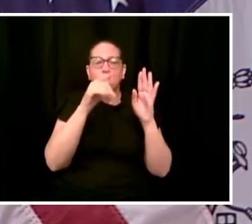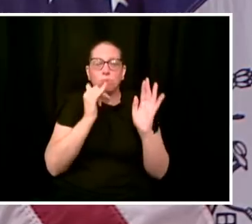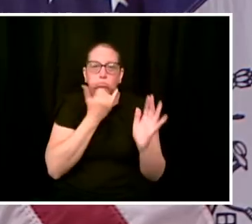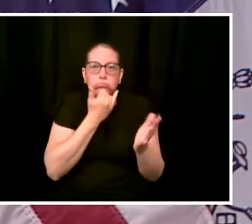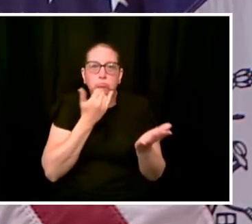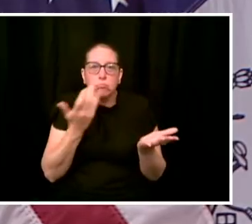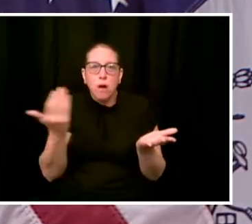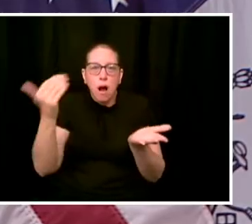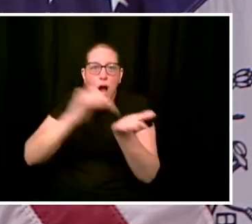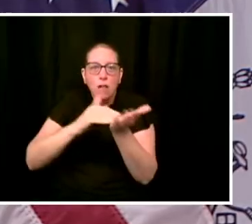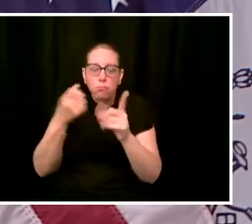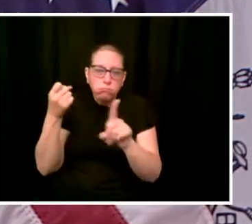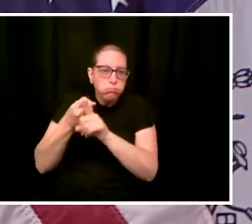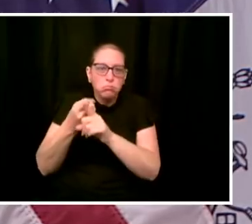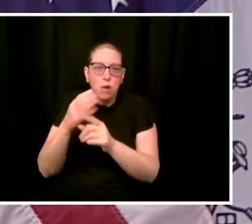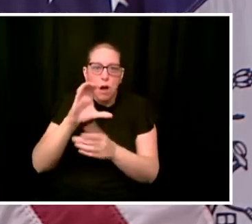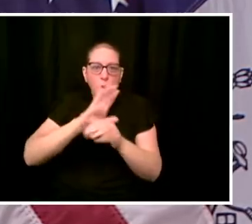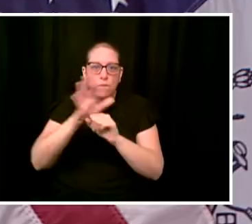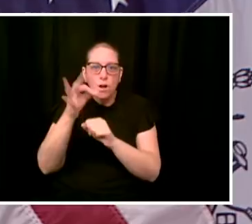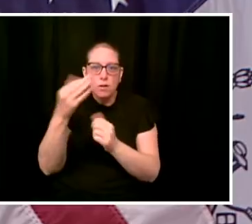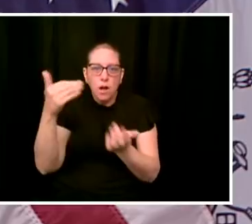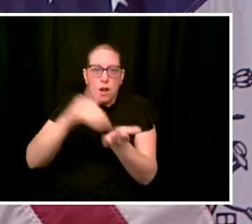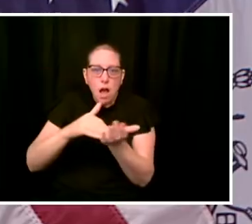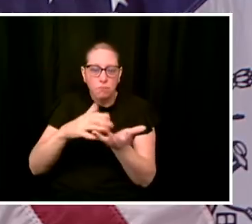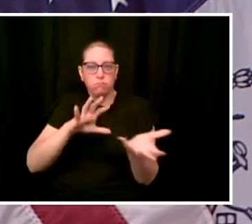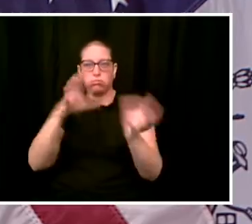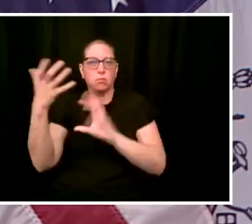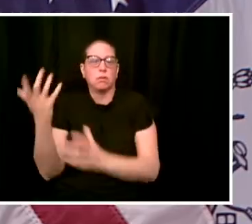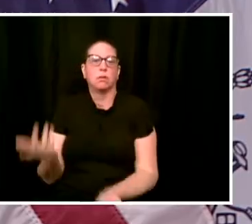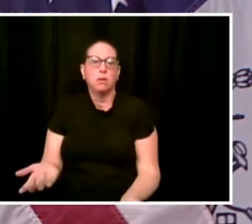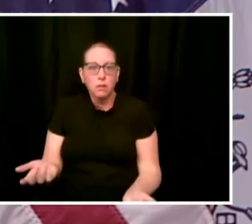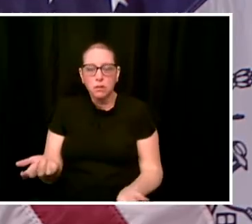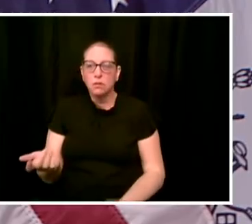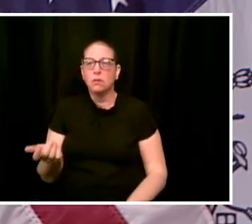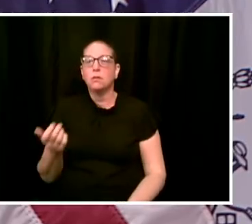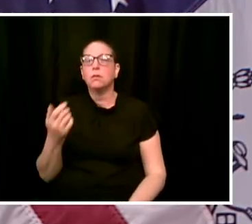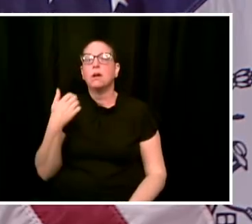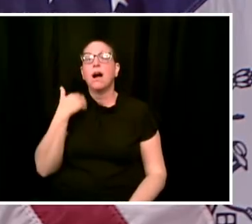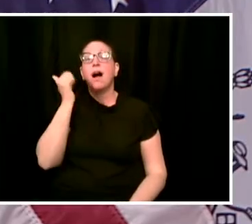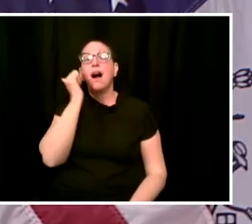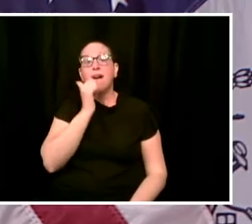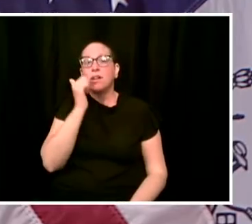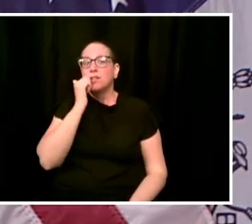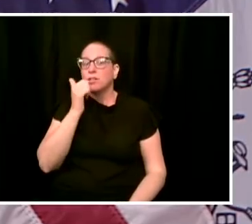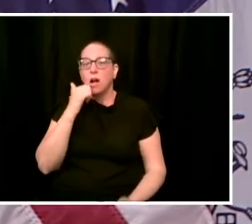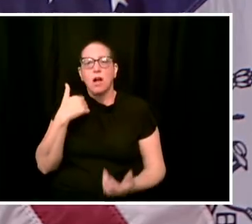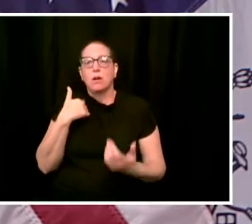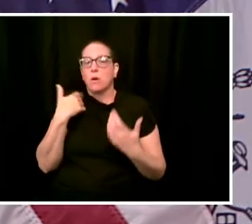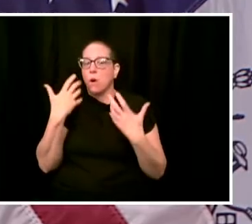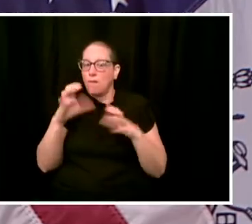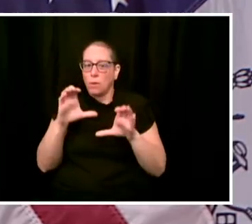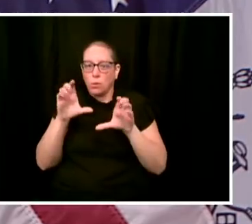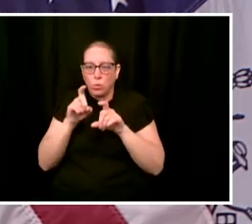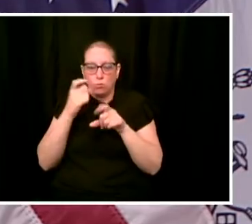ON LSOOENING, BUT V TO TIGHTEN UP EVEN FURTHER THAN WHERE THEY